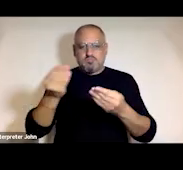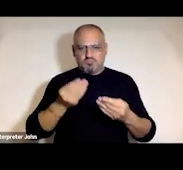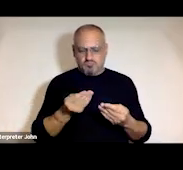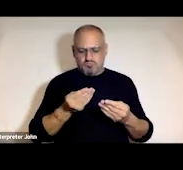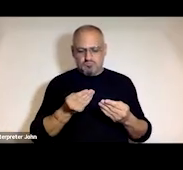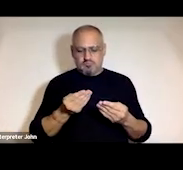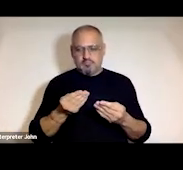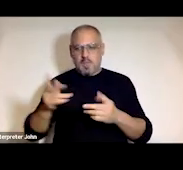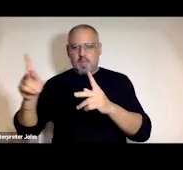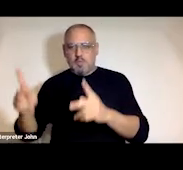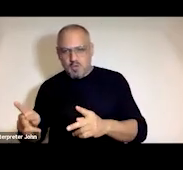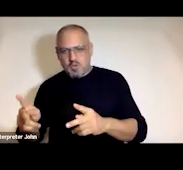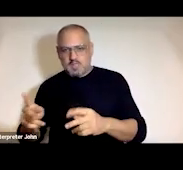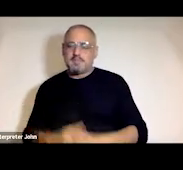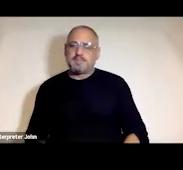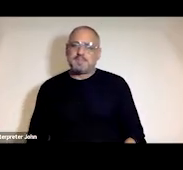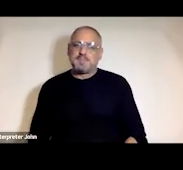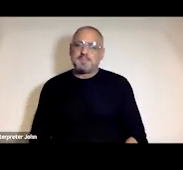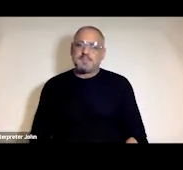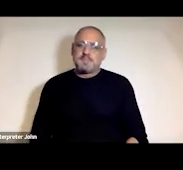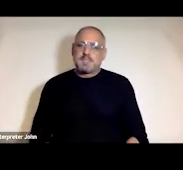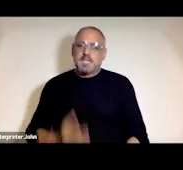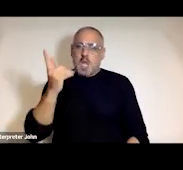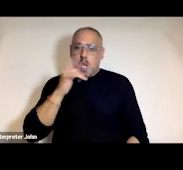The person may appear to function better